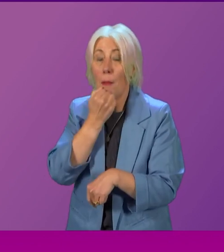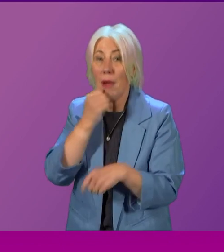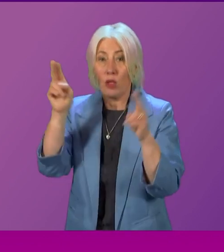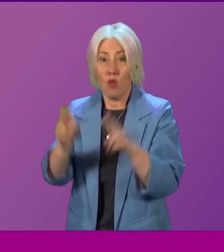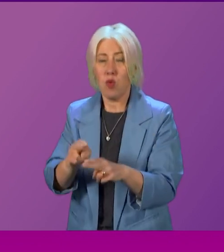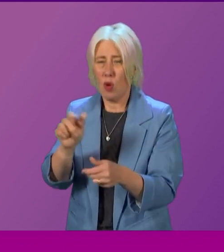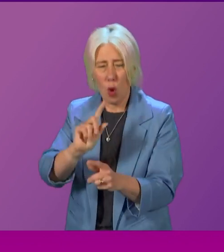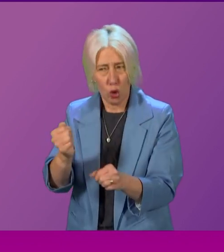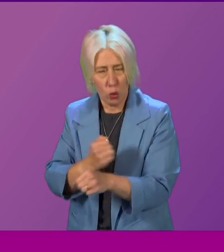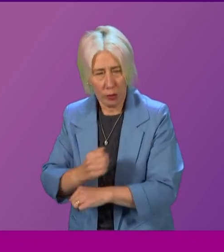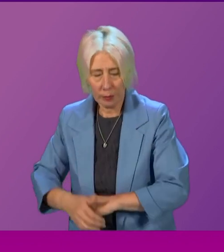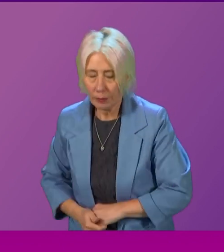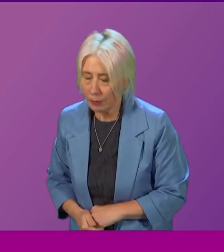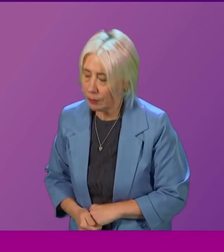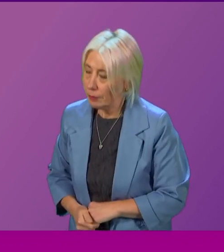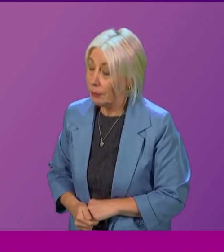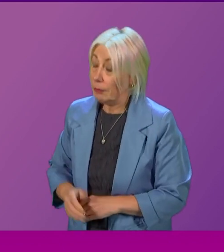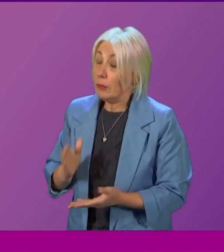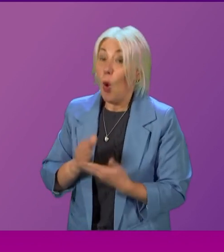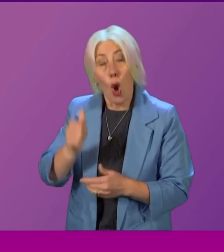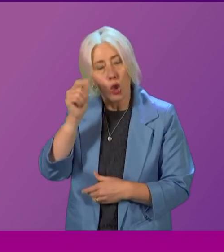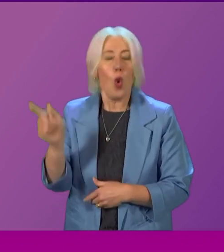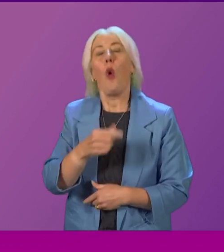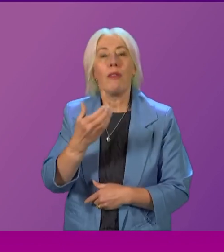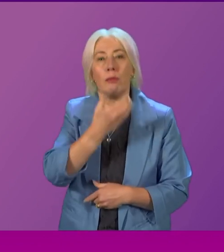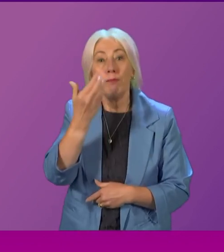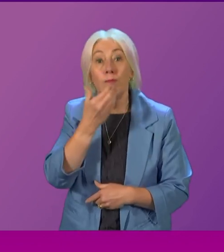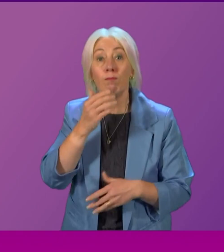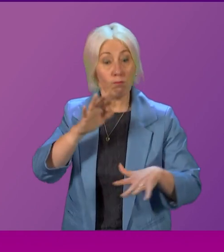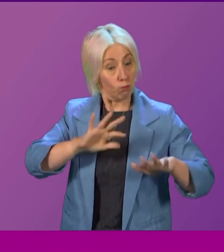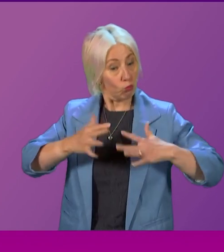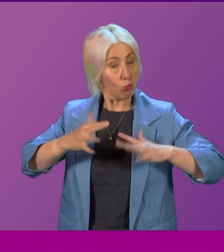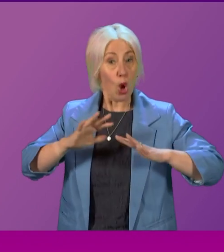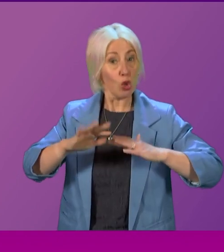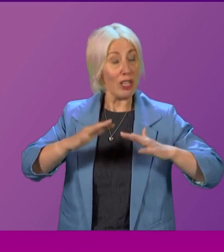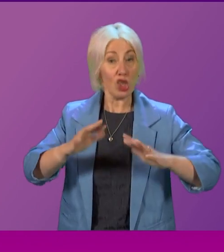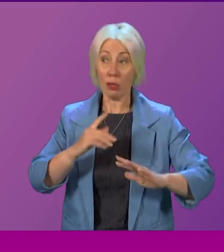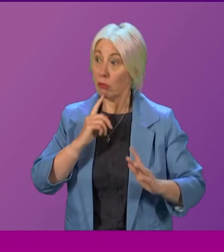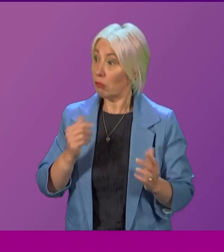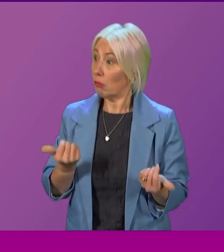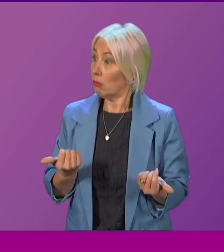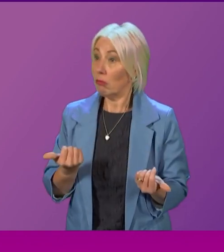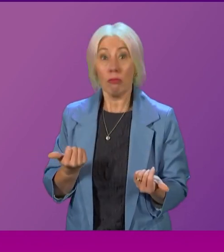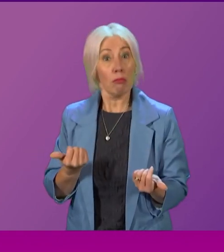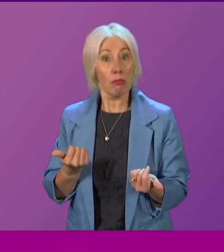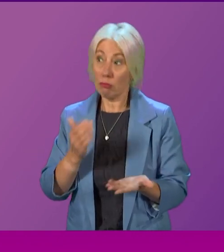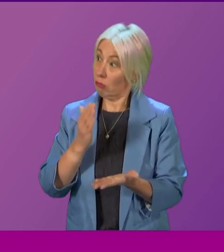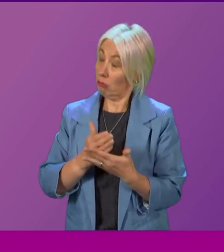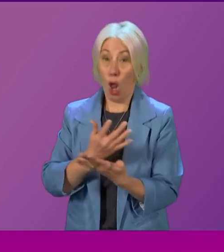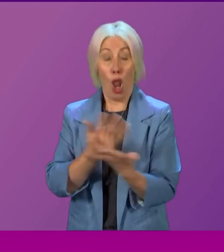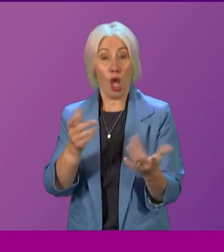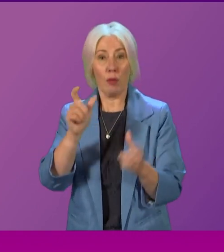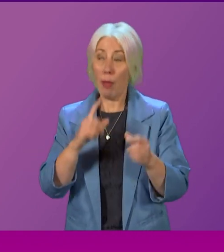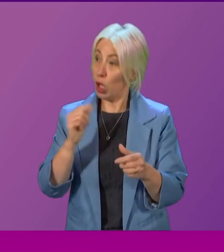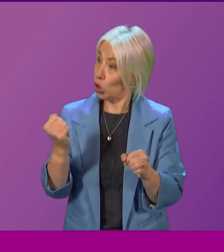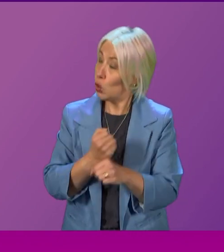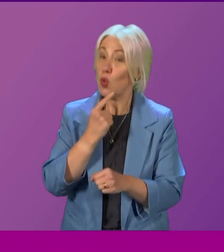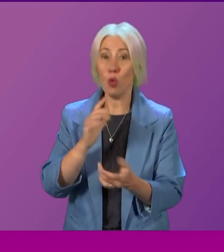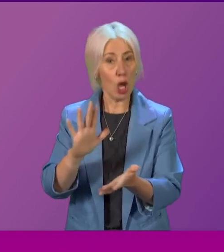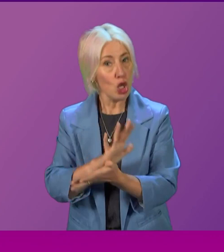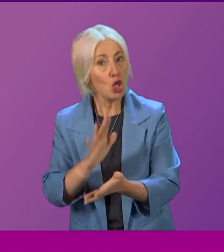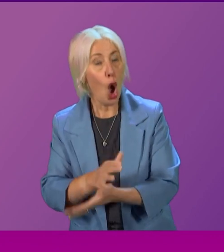We all recognise that many people drink alcohol in moderation and that they enjoy doing so.